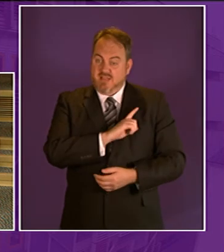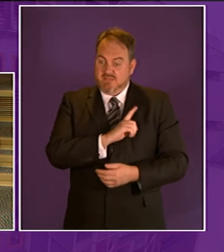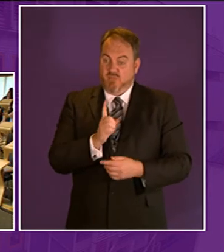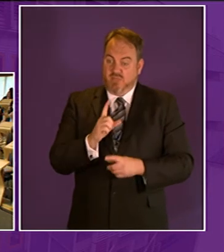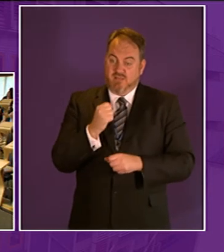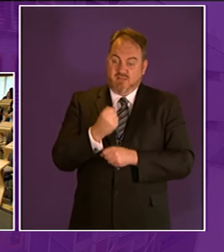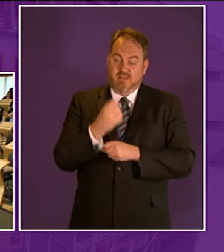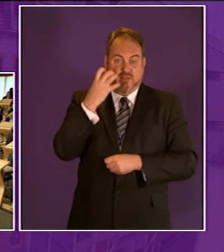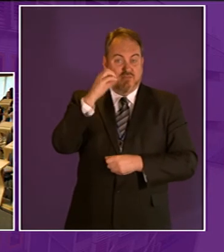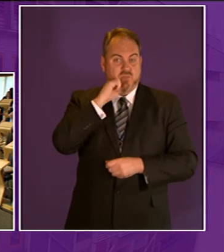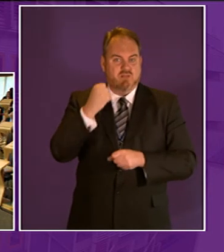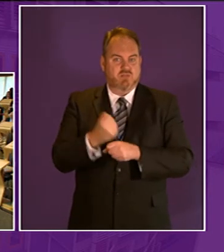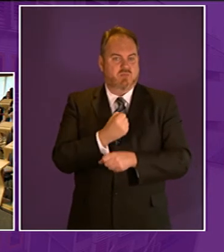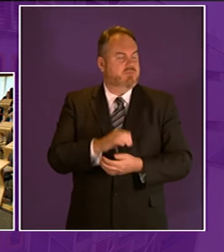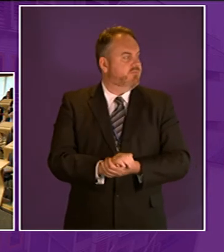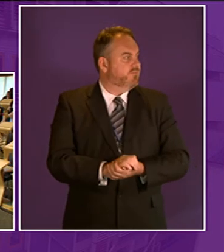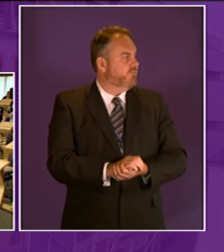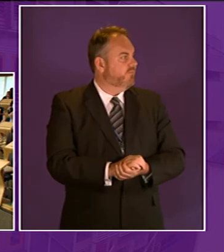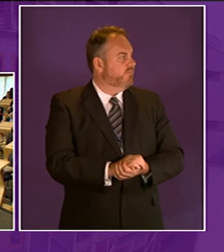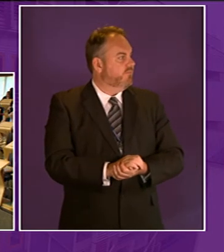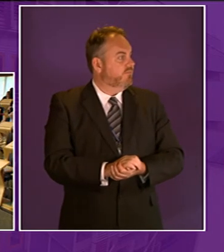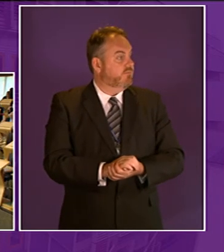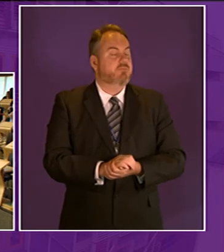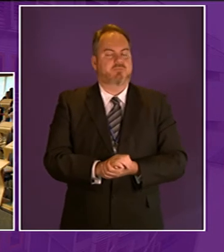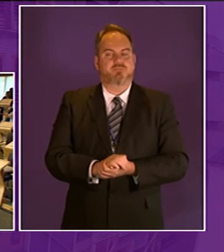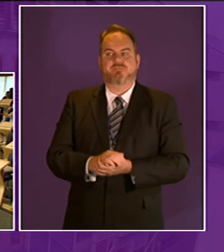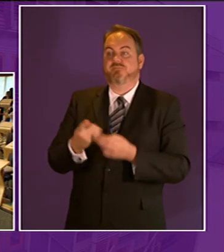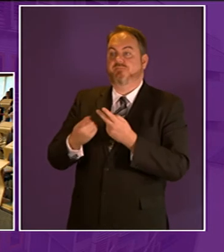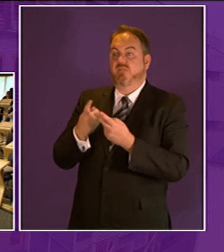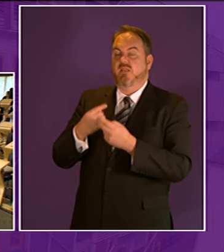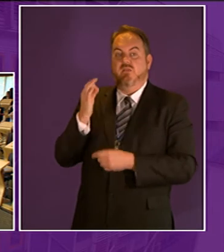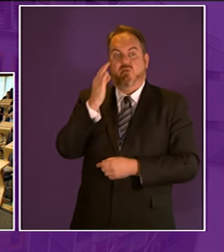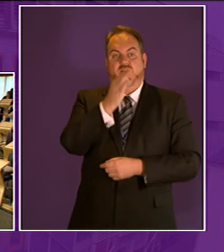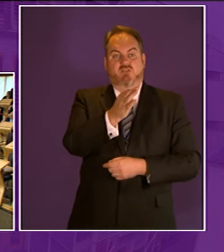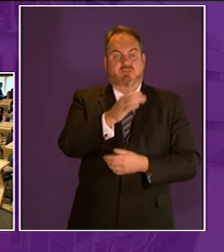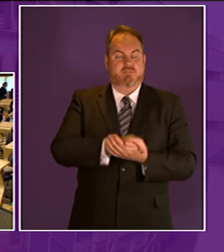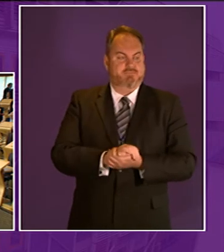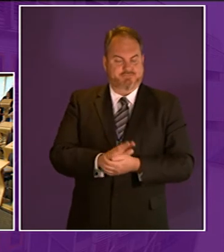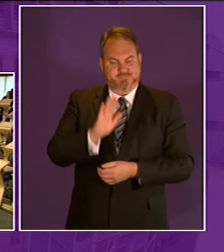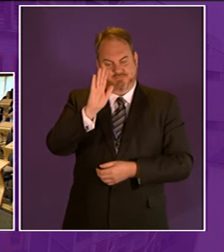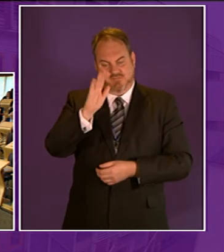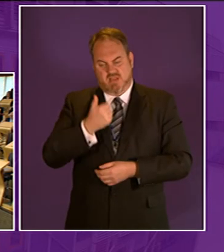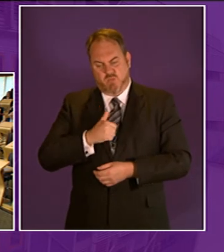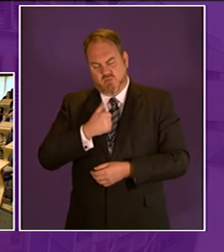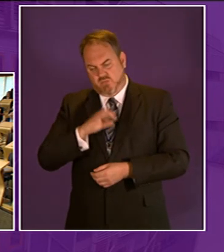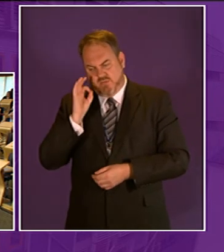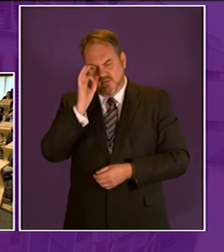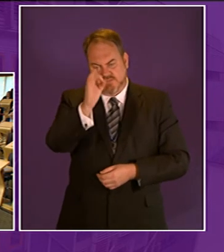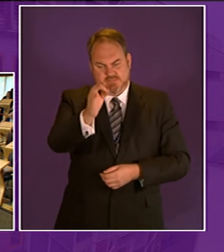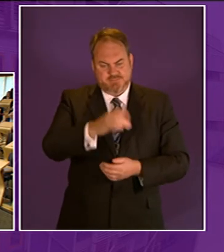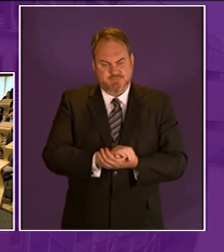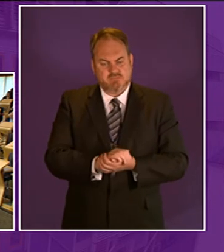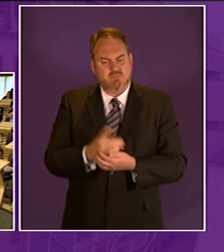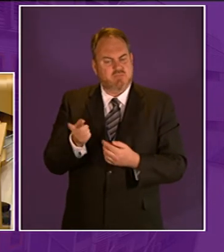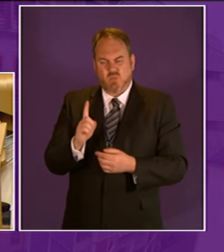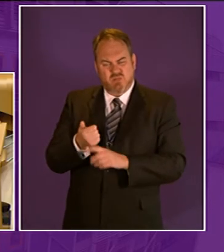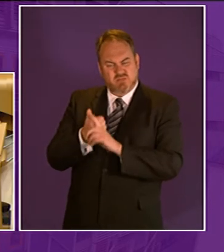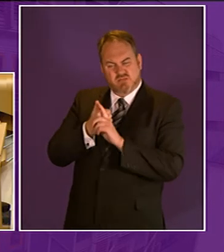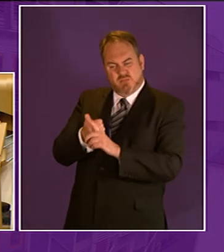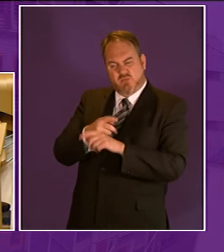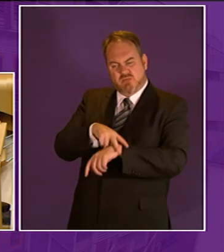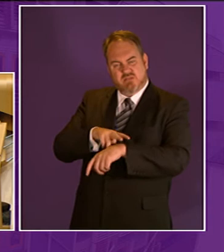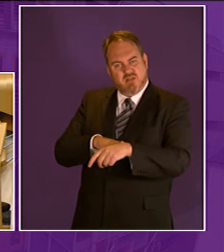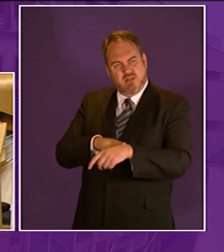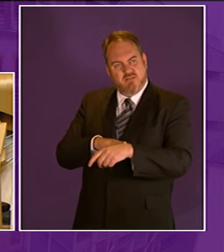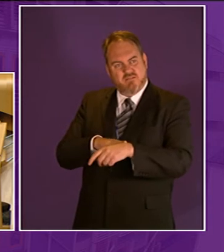Clare Haughey (Rutherglen) (SNP): I welcome the Deputy First Minister’s statement.